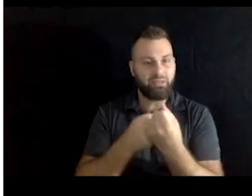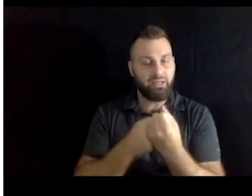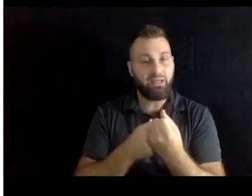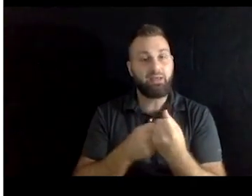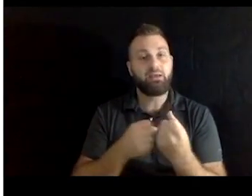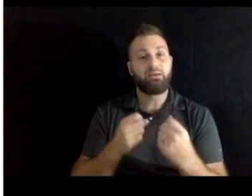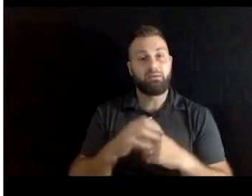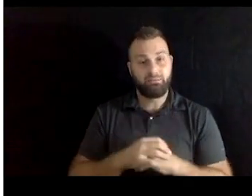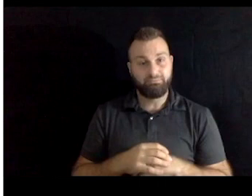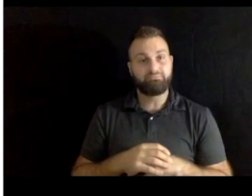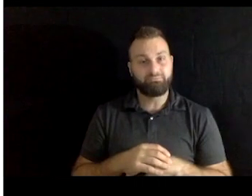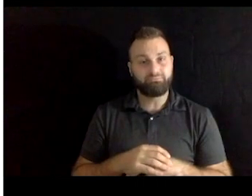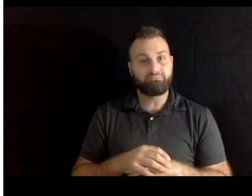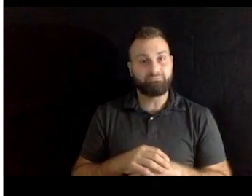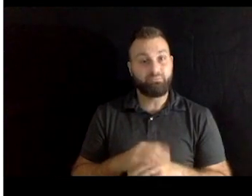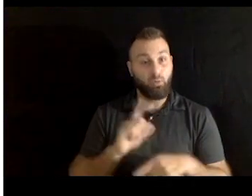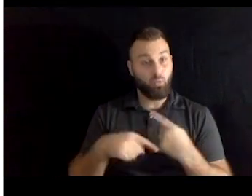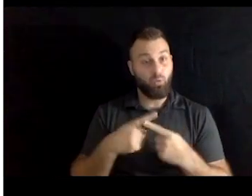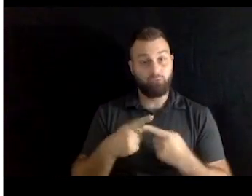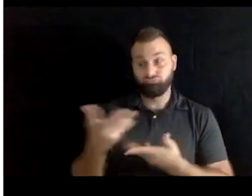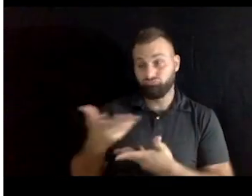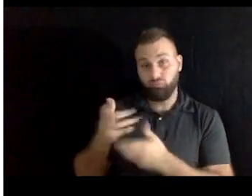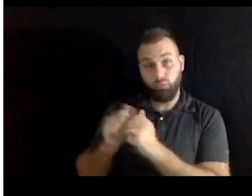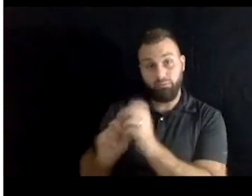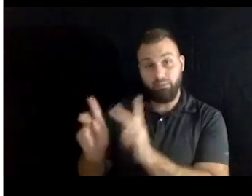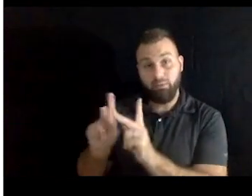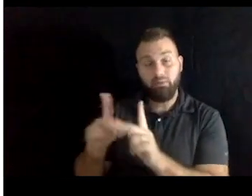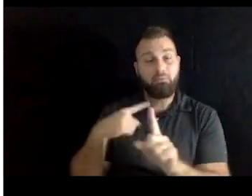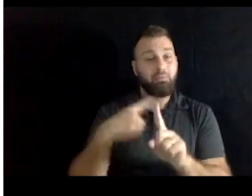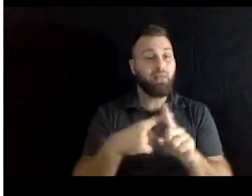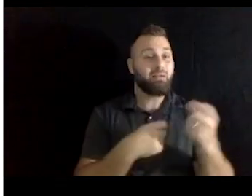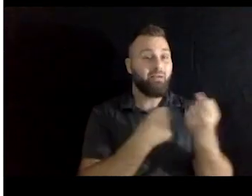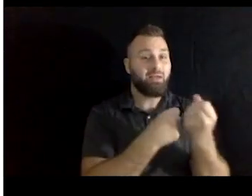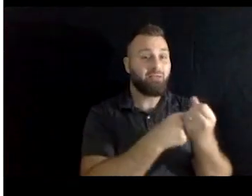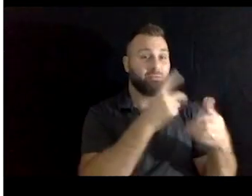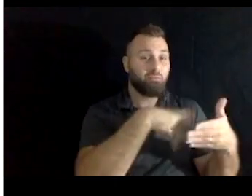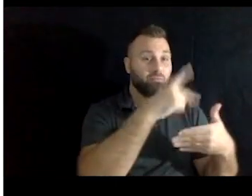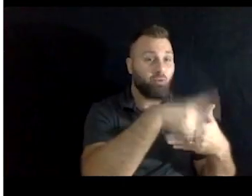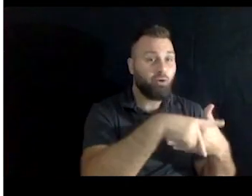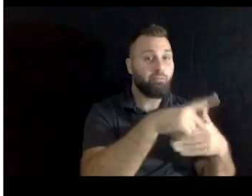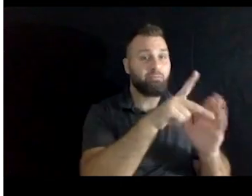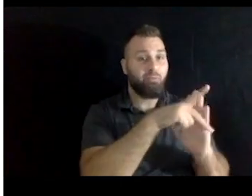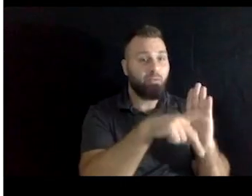but also use it when you're advocating for what programs policies should be out